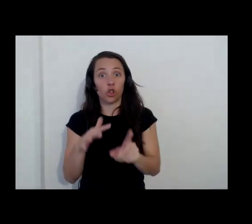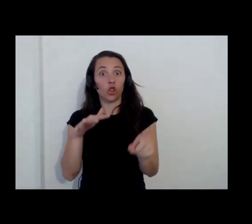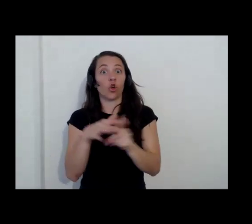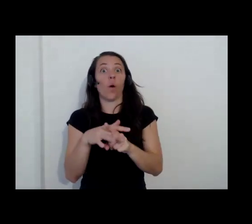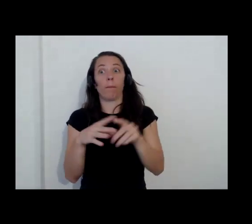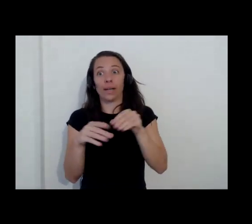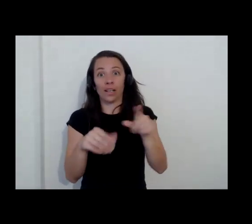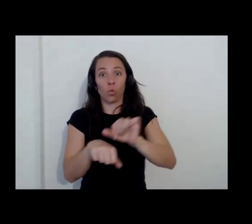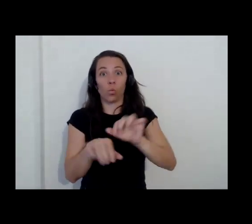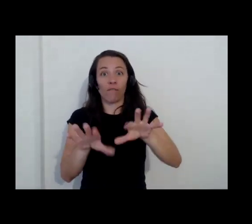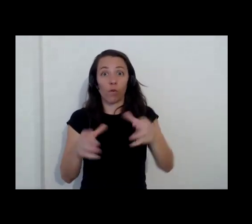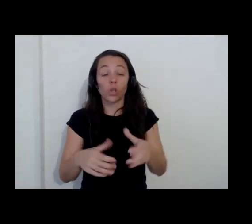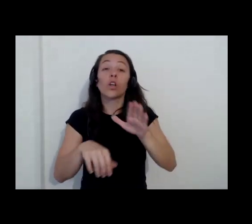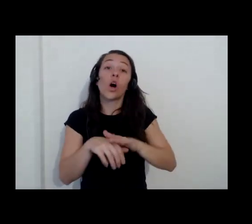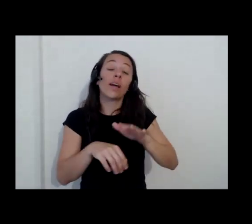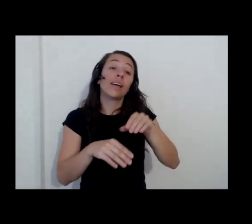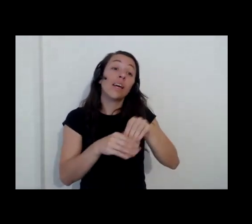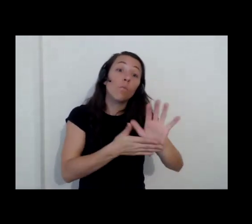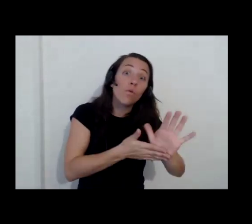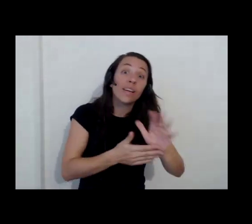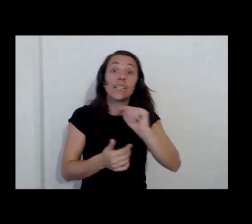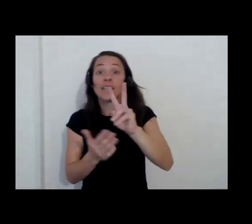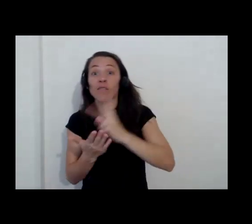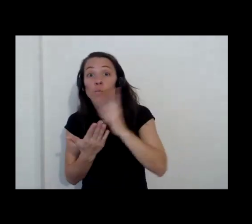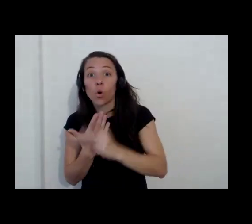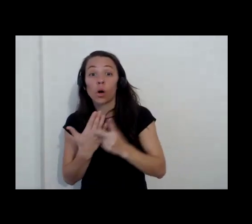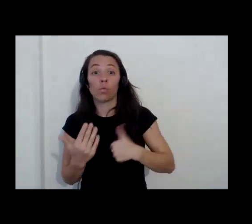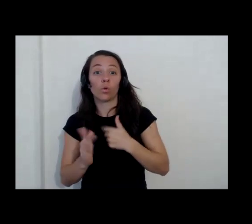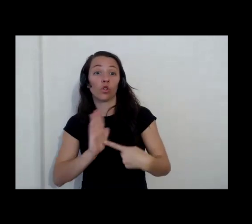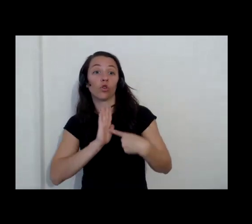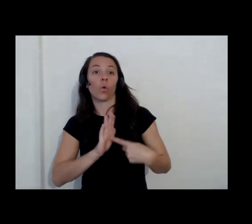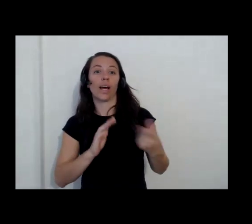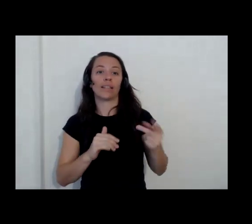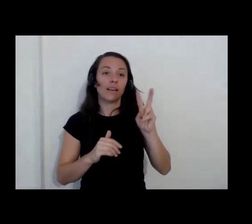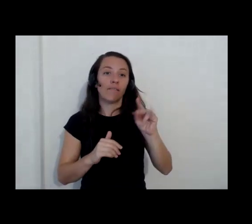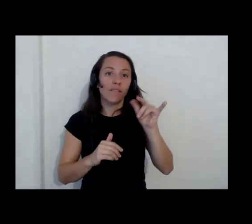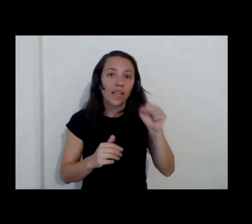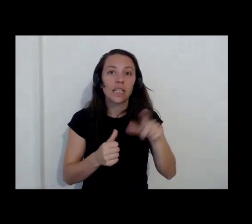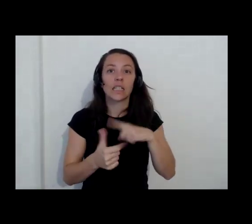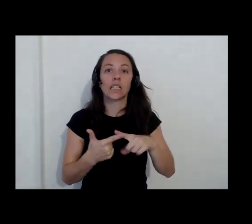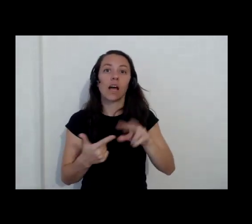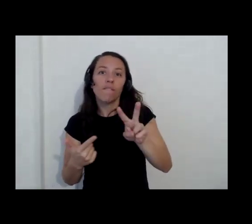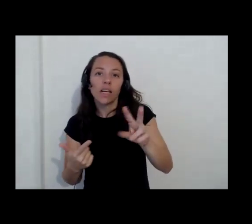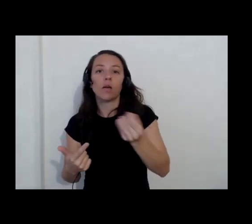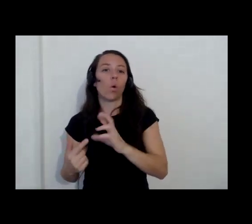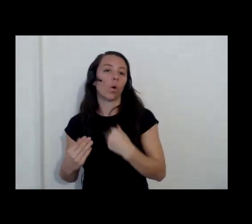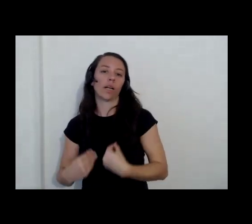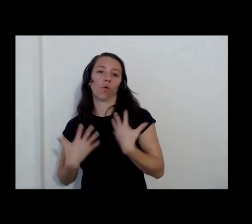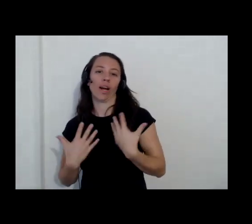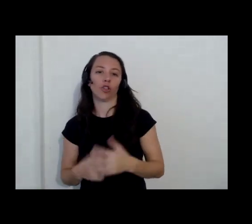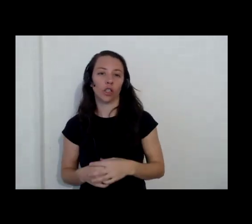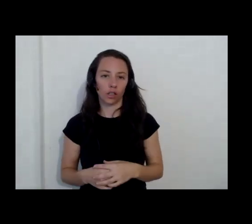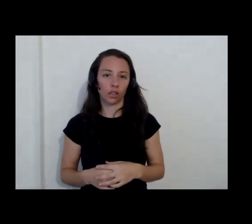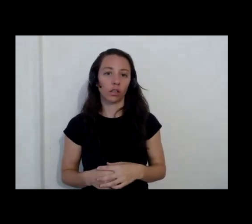we are often depicted as either the villains, victims or inspirations. Some of these examples